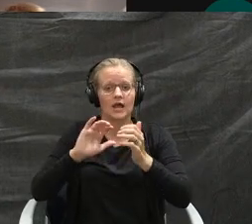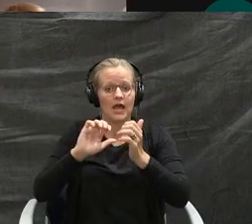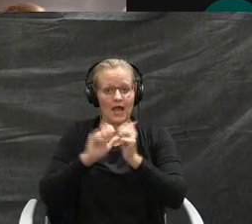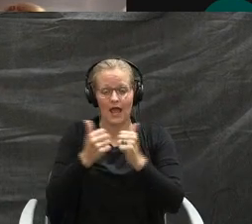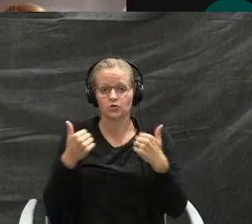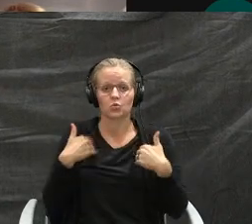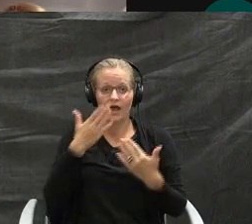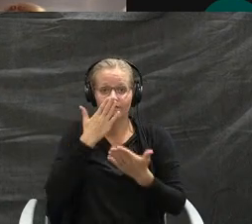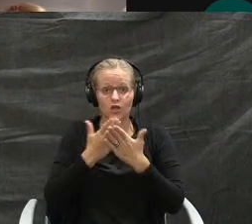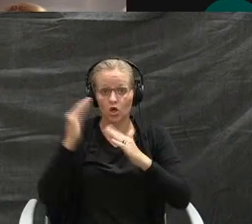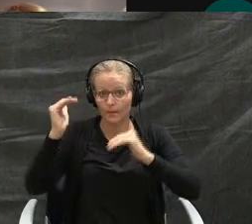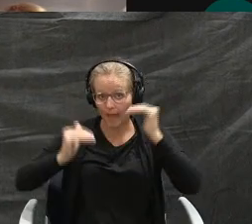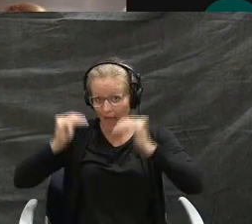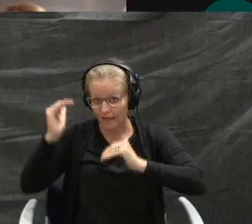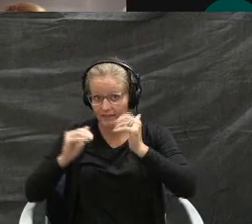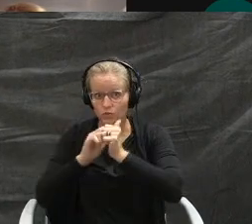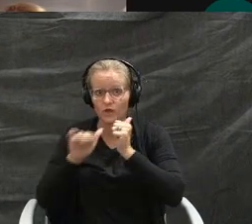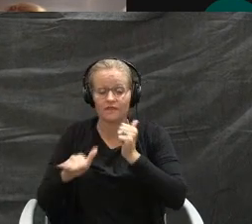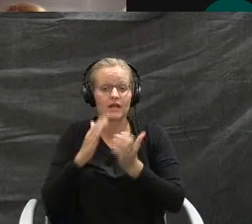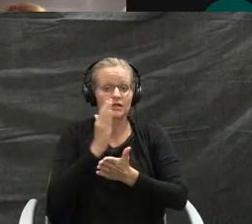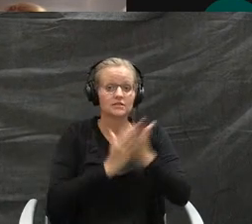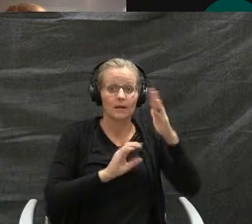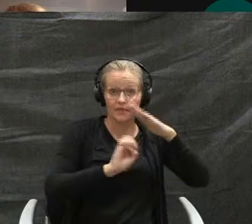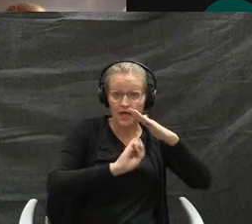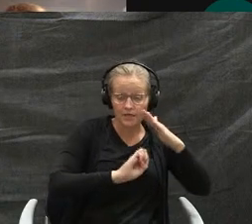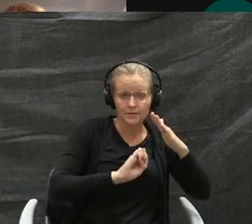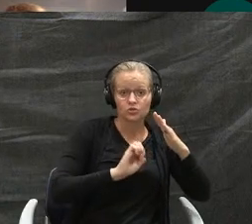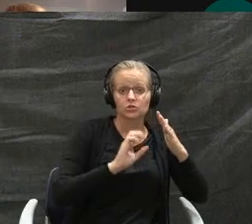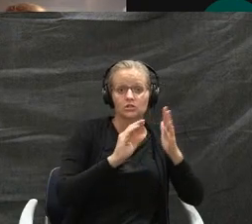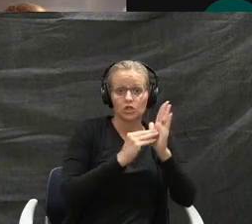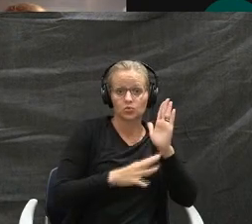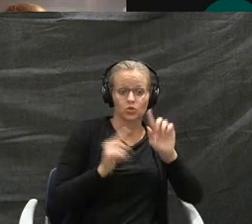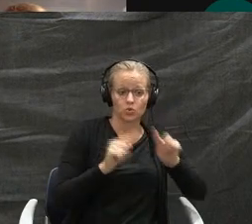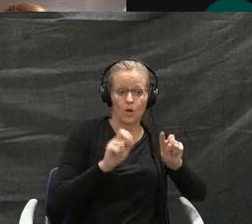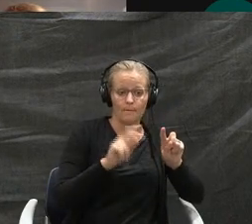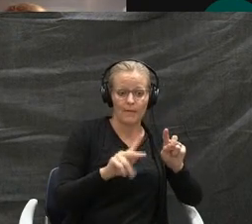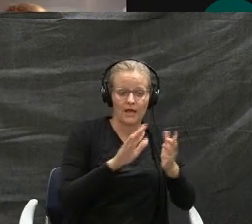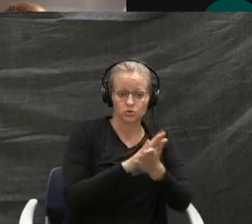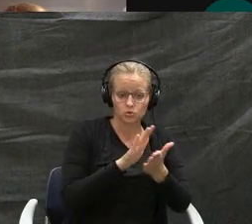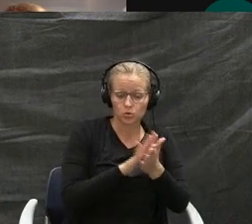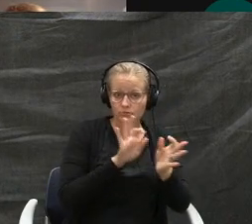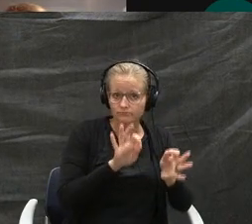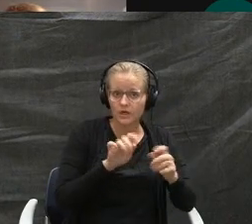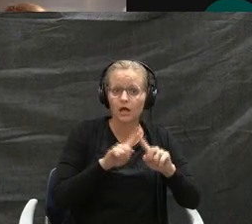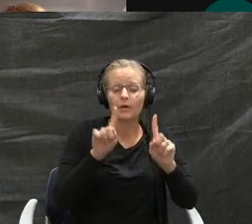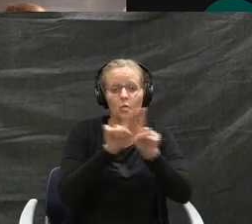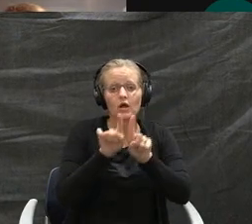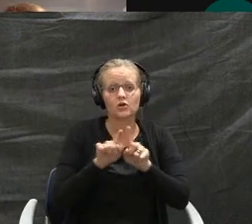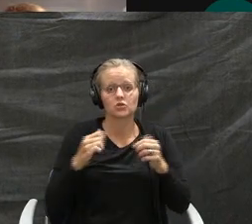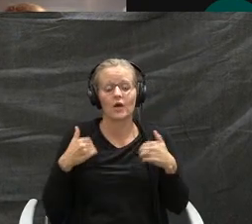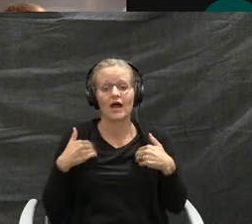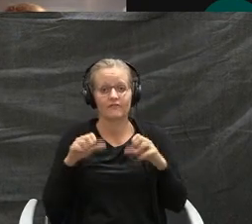has the elementary kids going back to school, but also has the ability for parents that choose to have their kids fully online